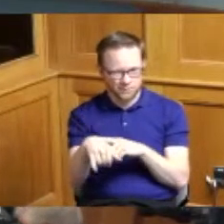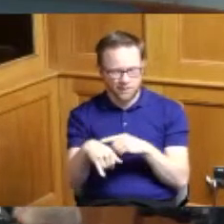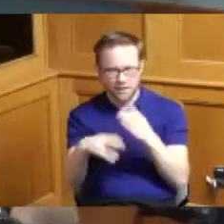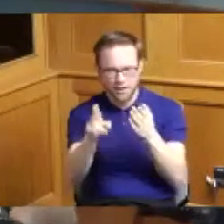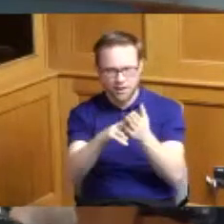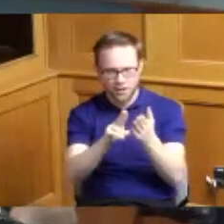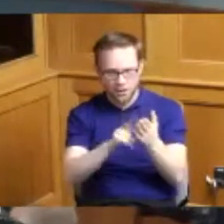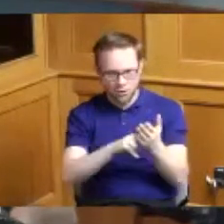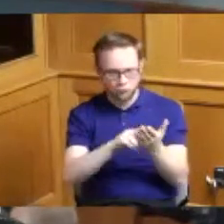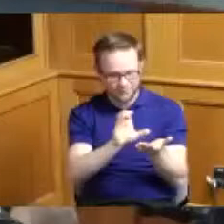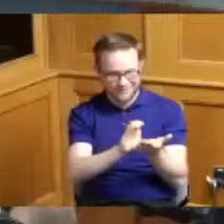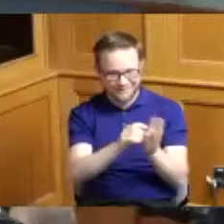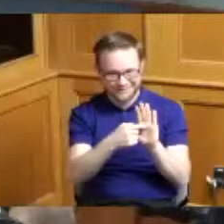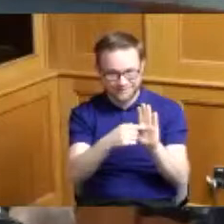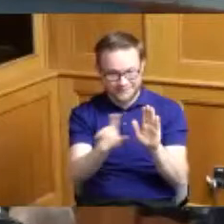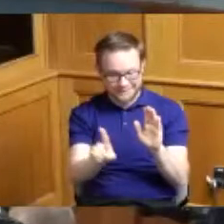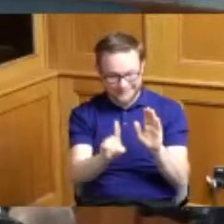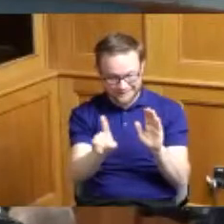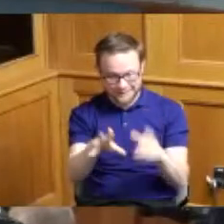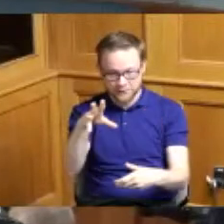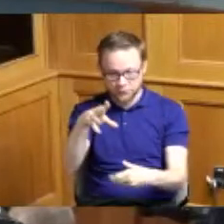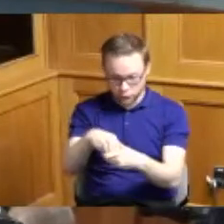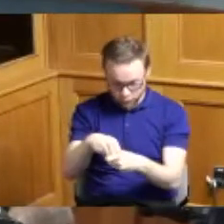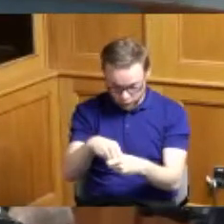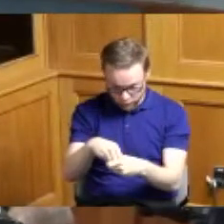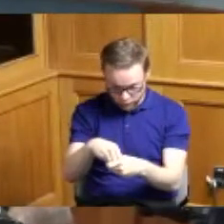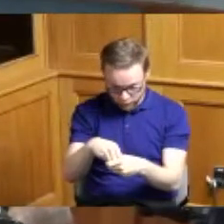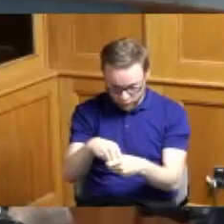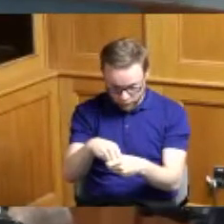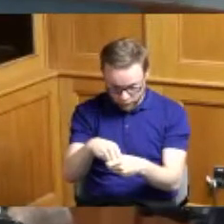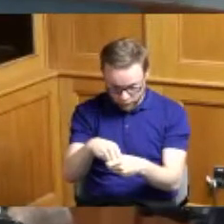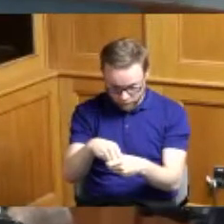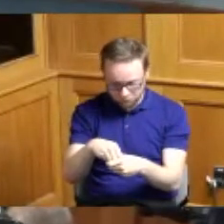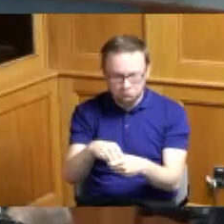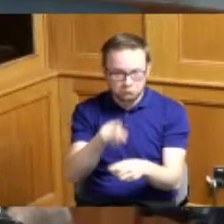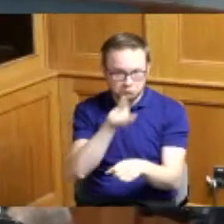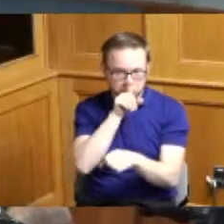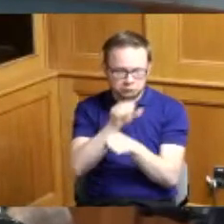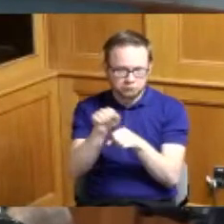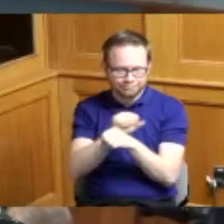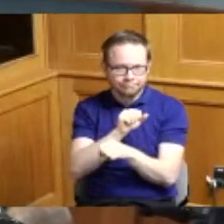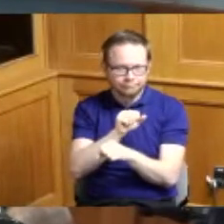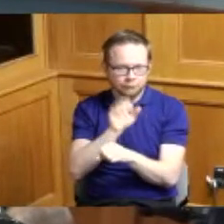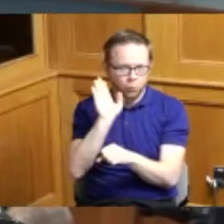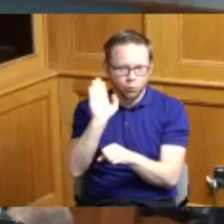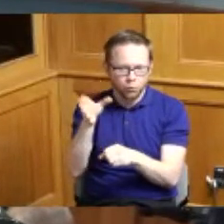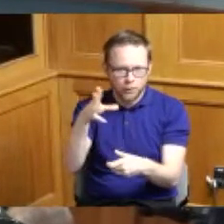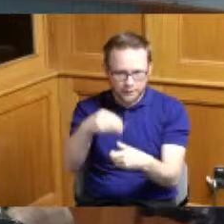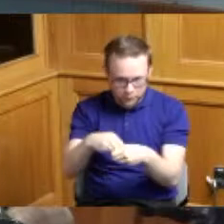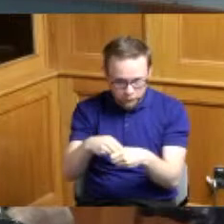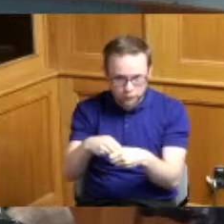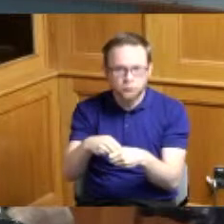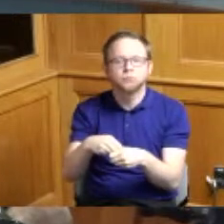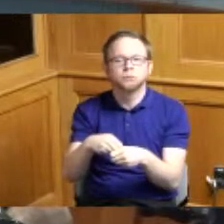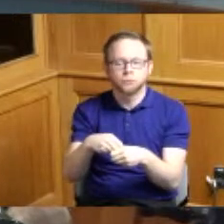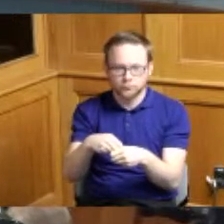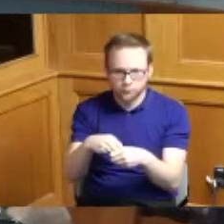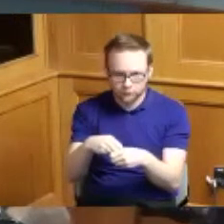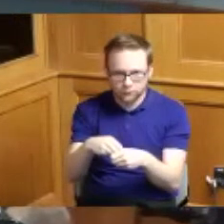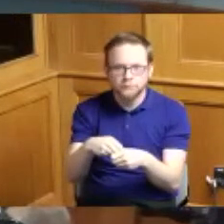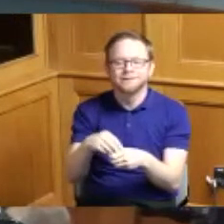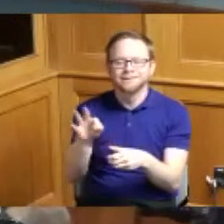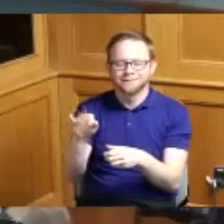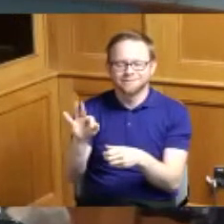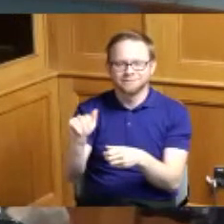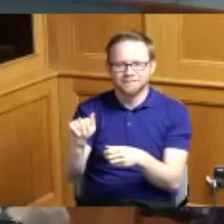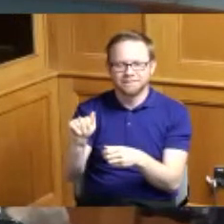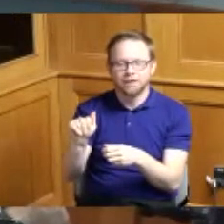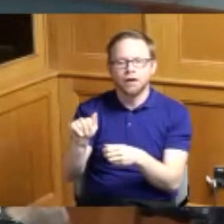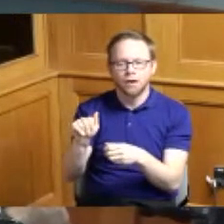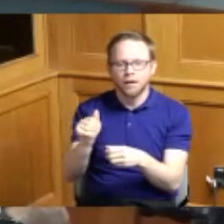includes um without a doubt includes the uh the construction of a FIFA specification field uh